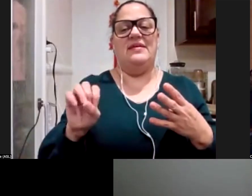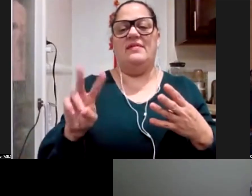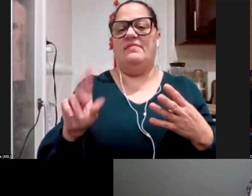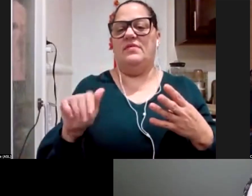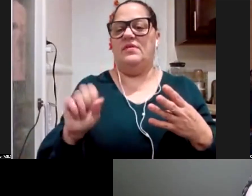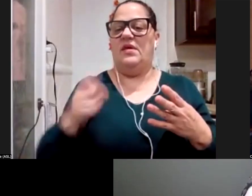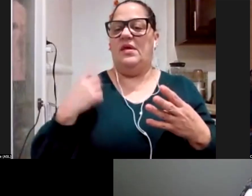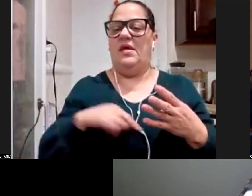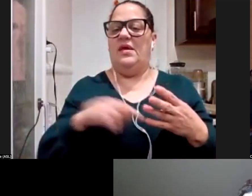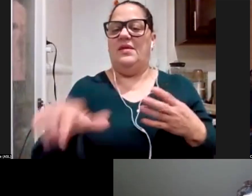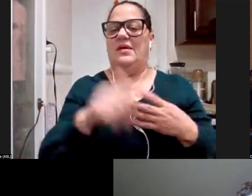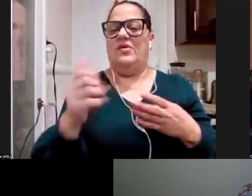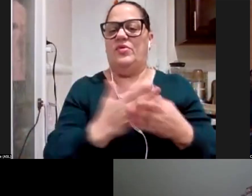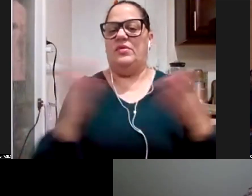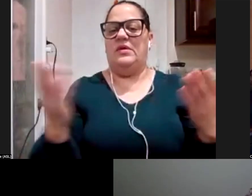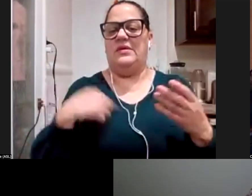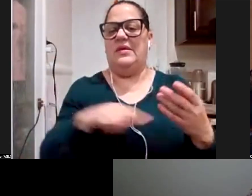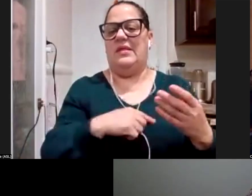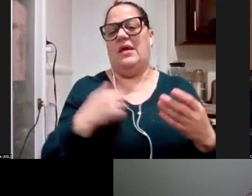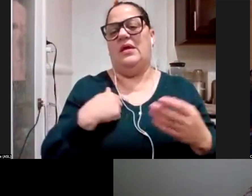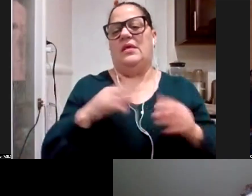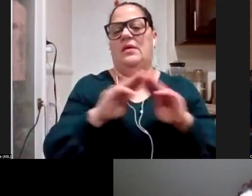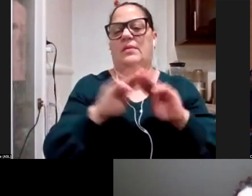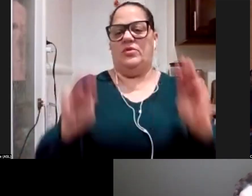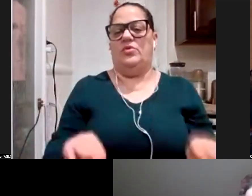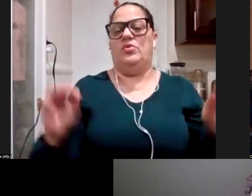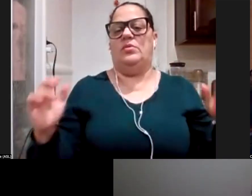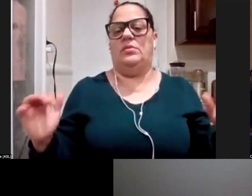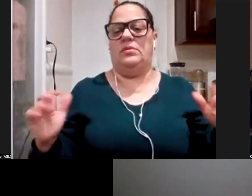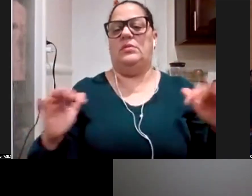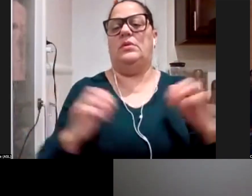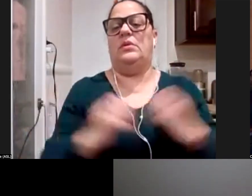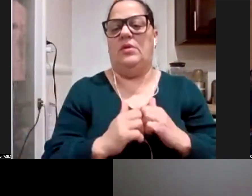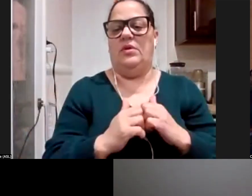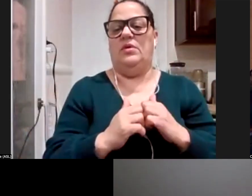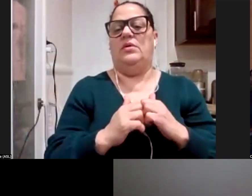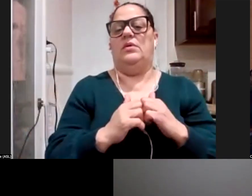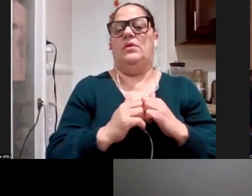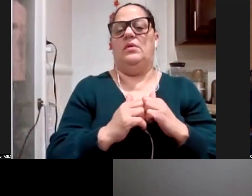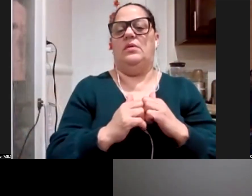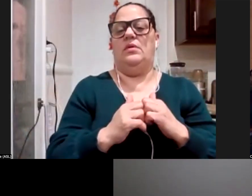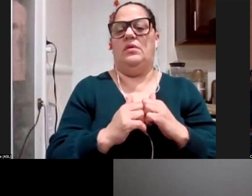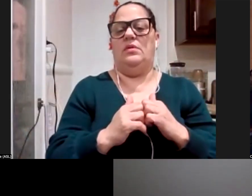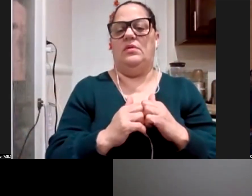room and other things like the museum um gathering that we had. So, coralling it all because there's